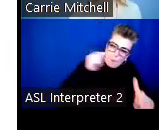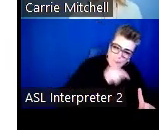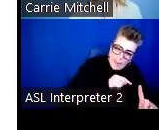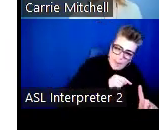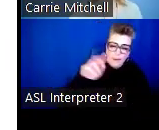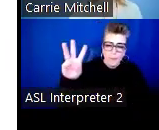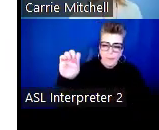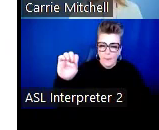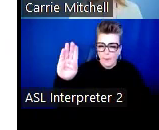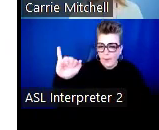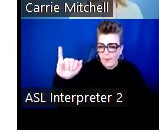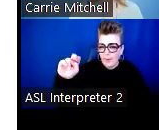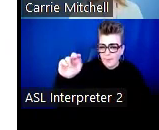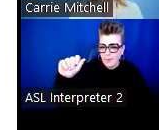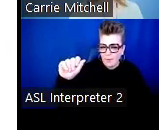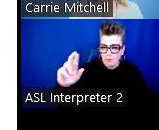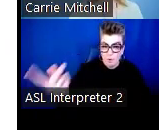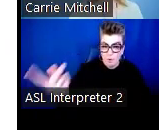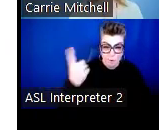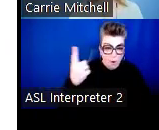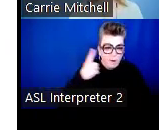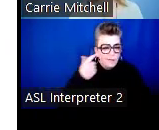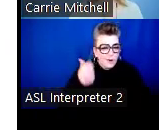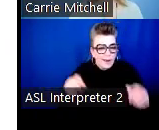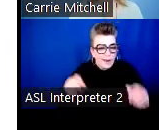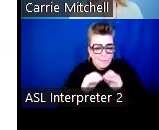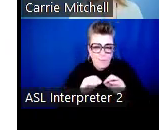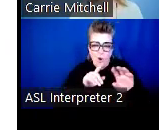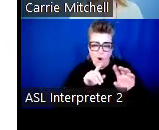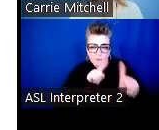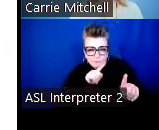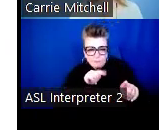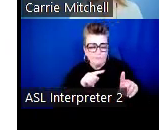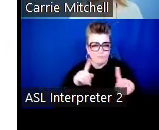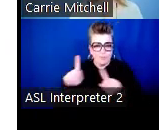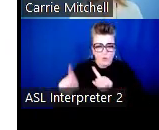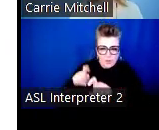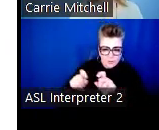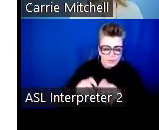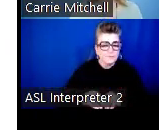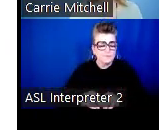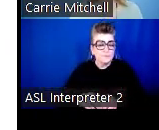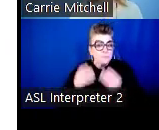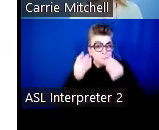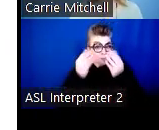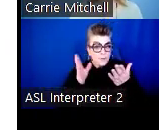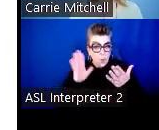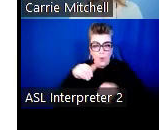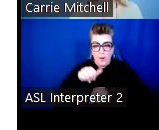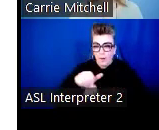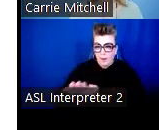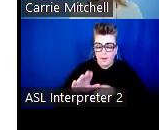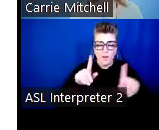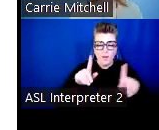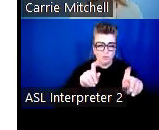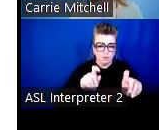and do let us know - there's going to be a survey that you can take at the conclusion of this webinar.